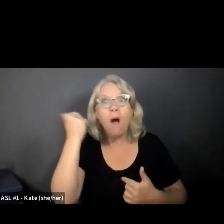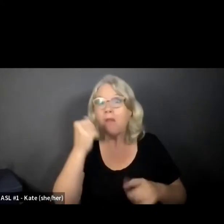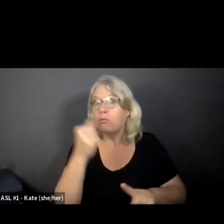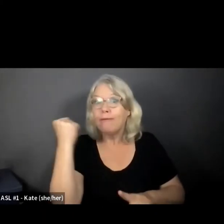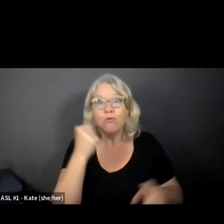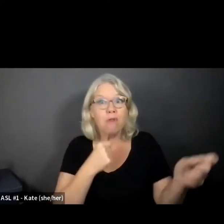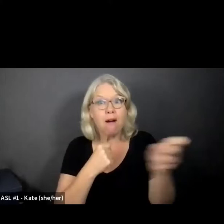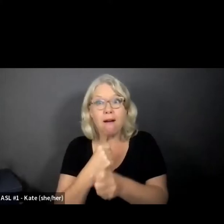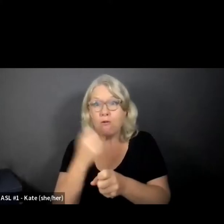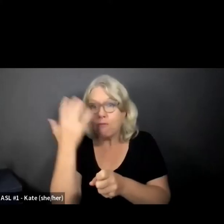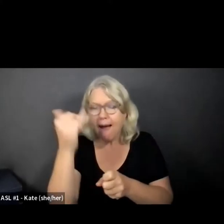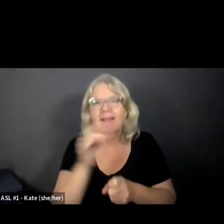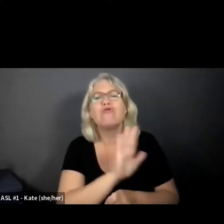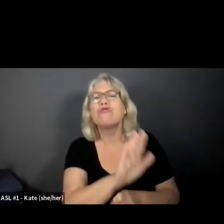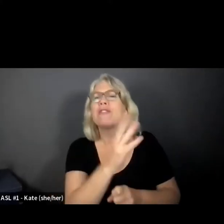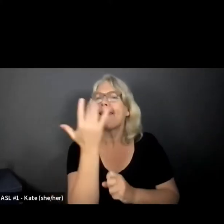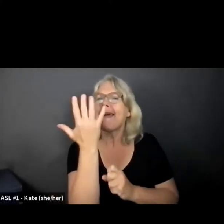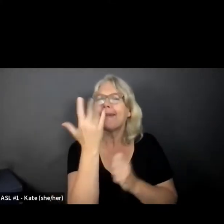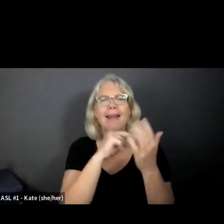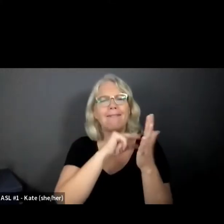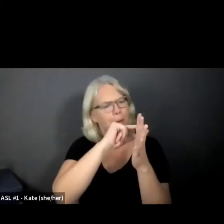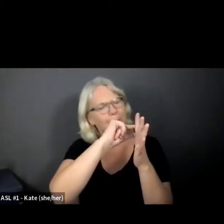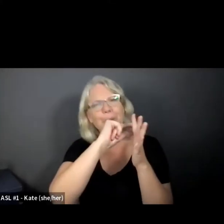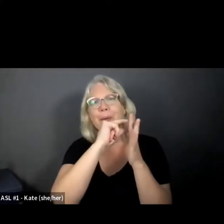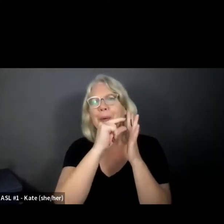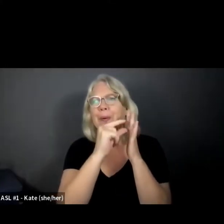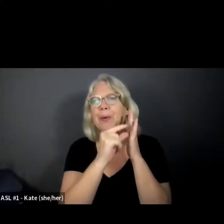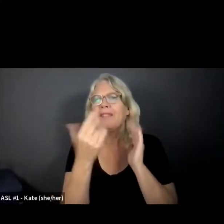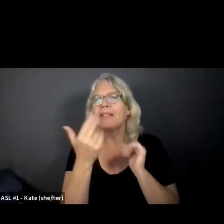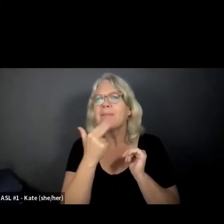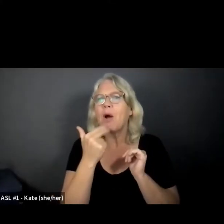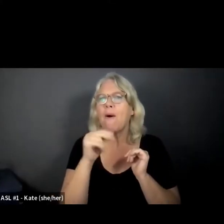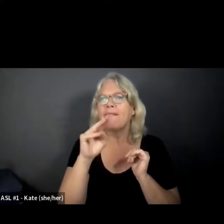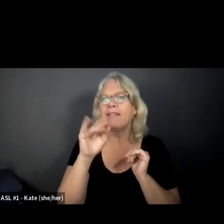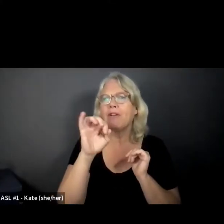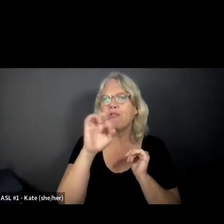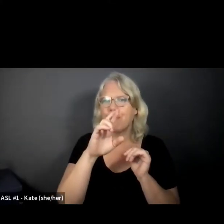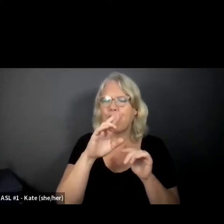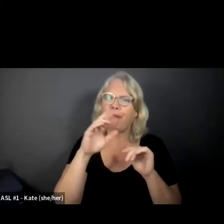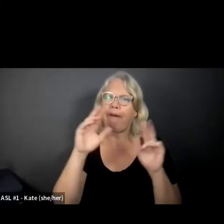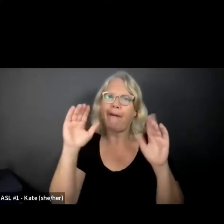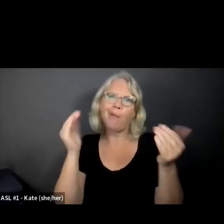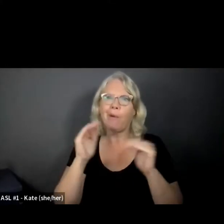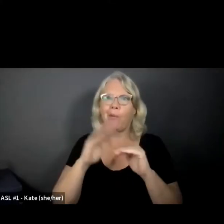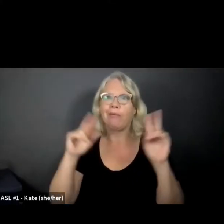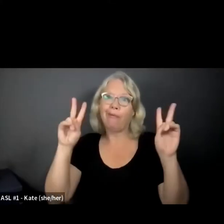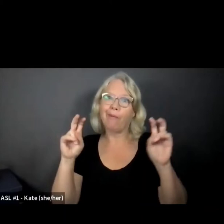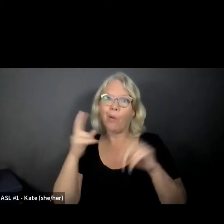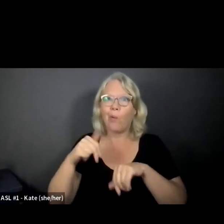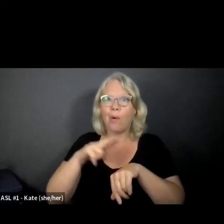THE EMPLOYER FELT CINDY WOULD POSE A RISK TO THE ELDERLY PATIENTS OF THE NURSING HOME